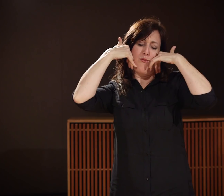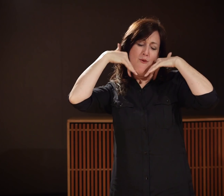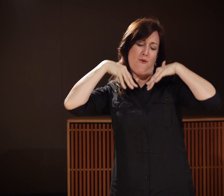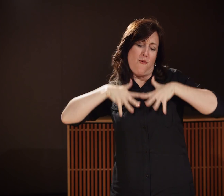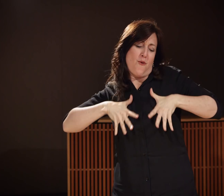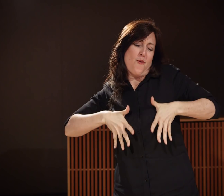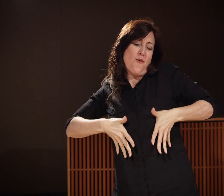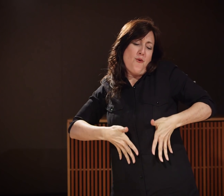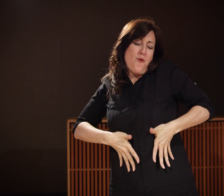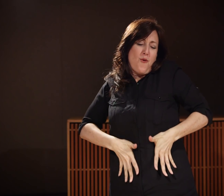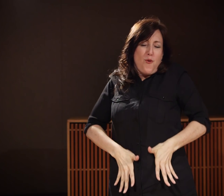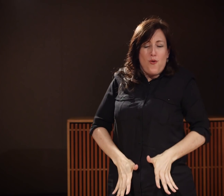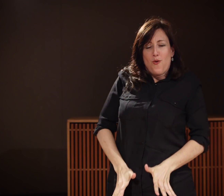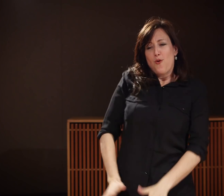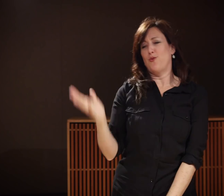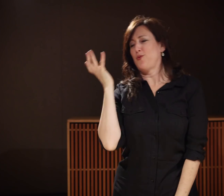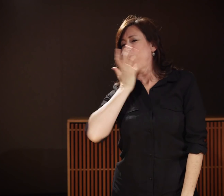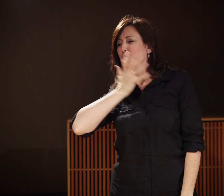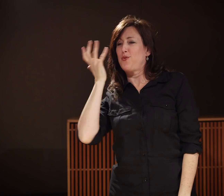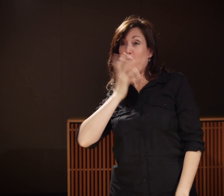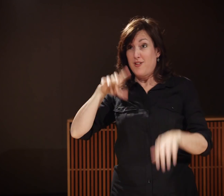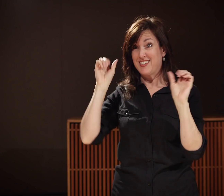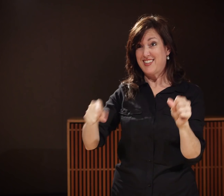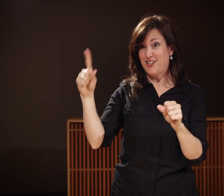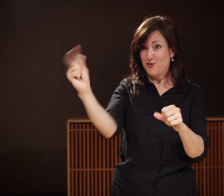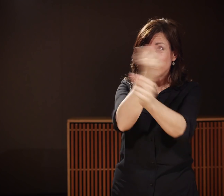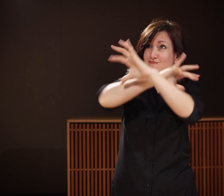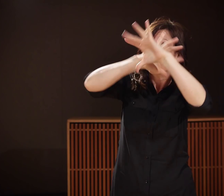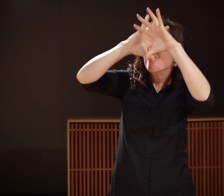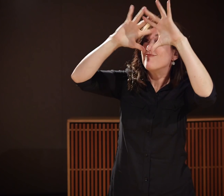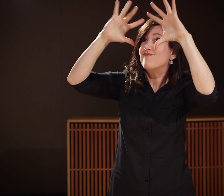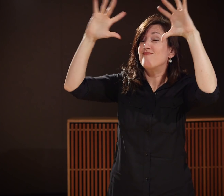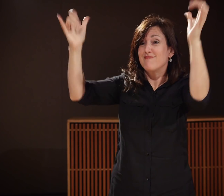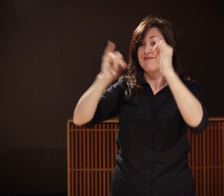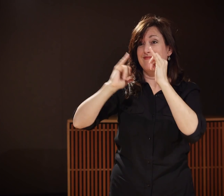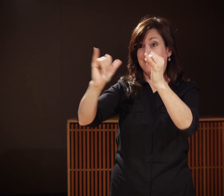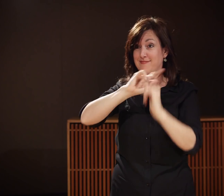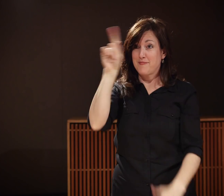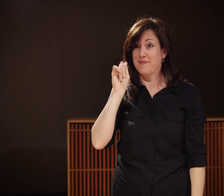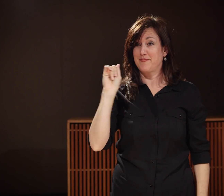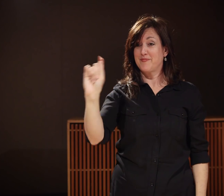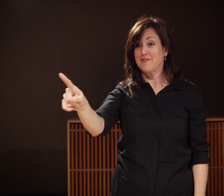The sweat of your body covers me Can you, my darling? Can you picture this?